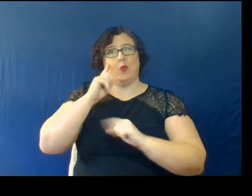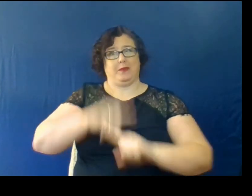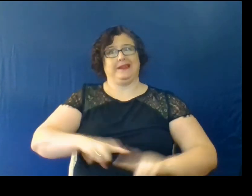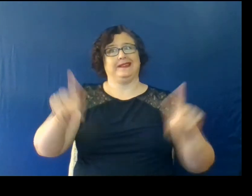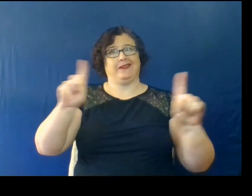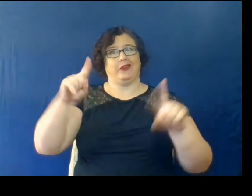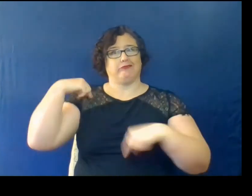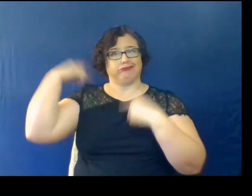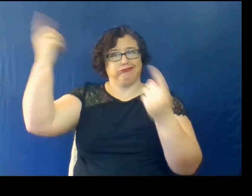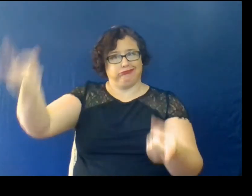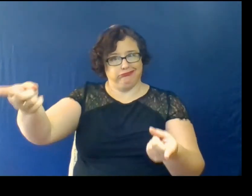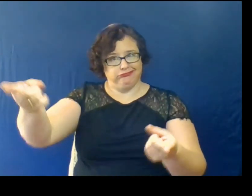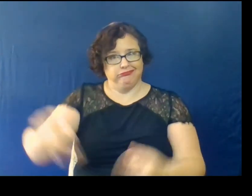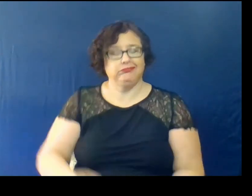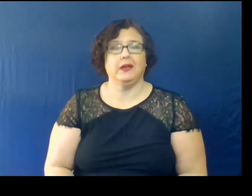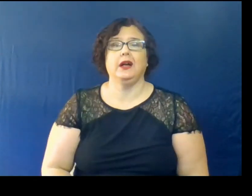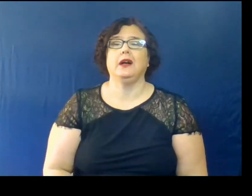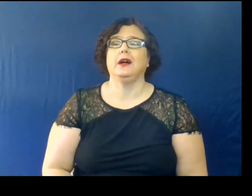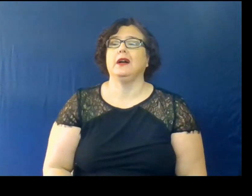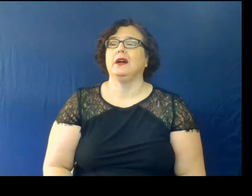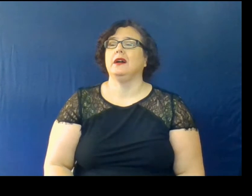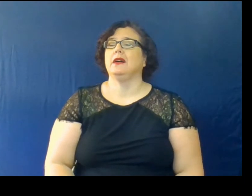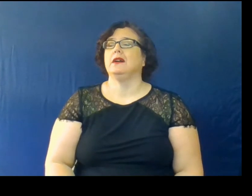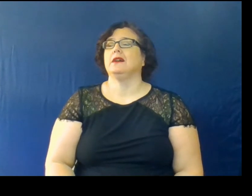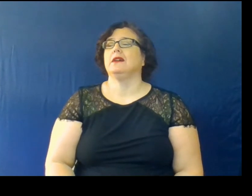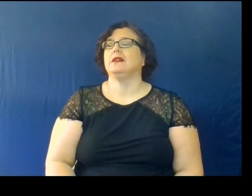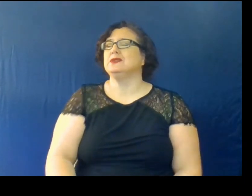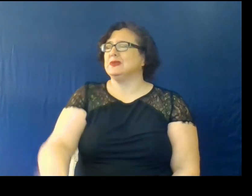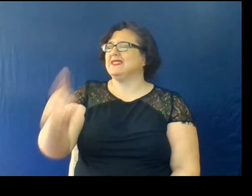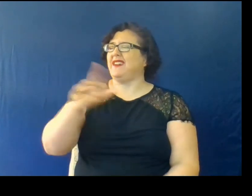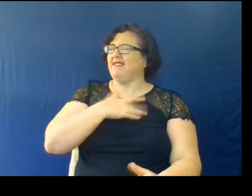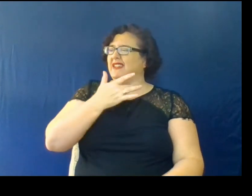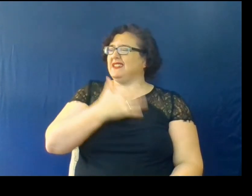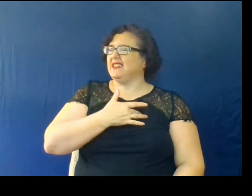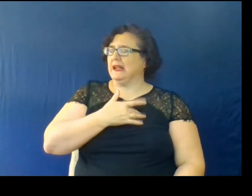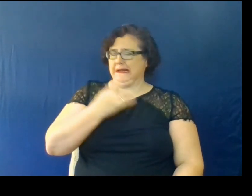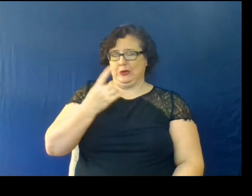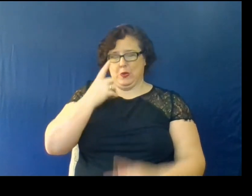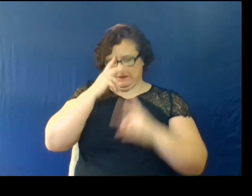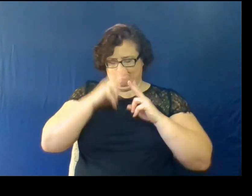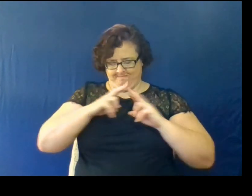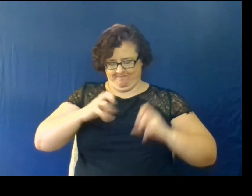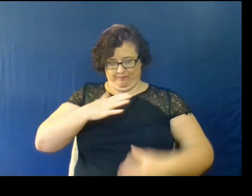so I think the idea of everybody sort of looking at their own situation and saying hey this makes